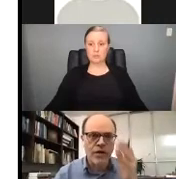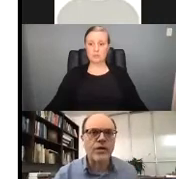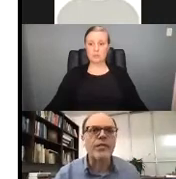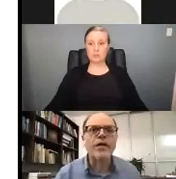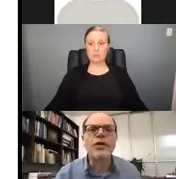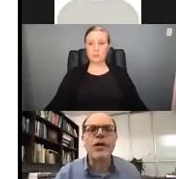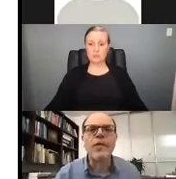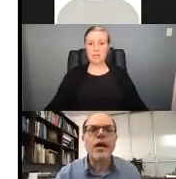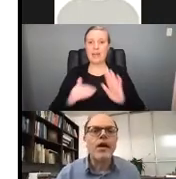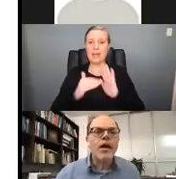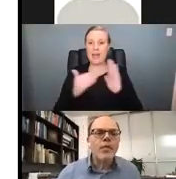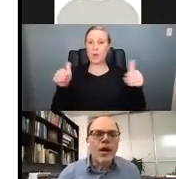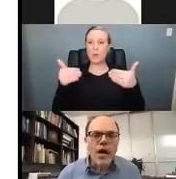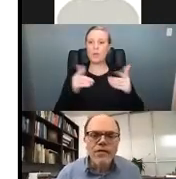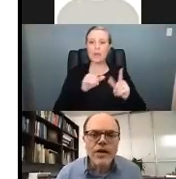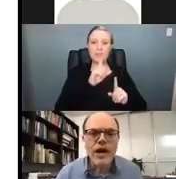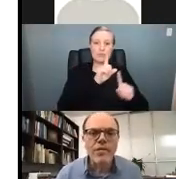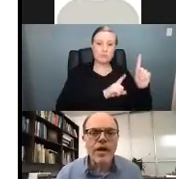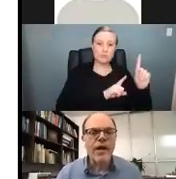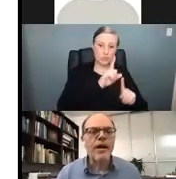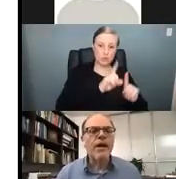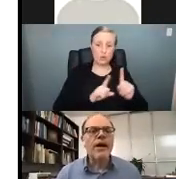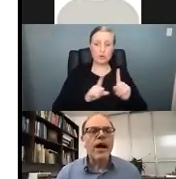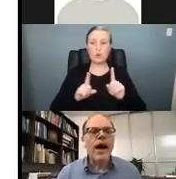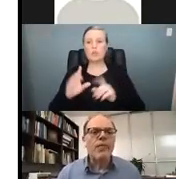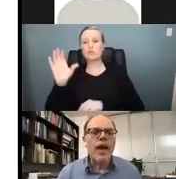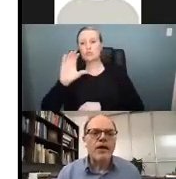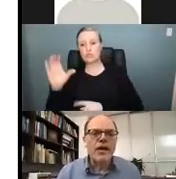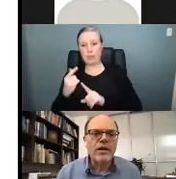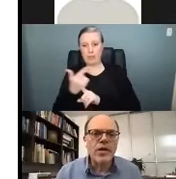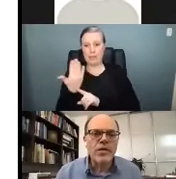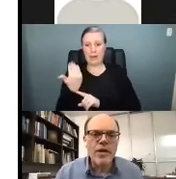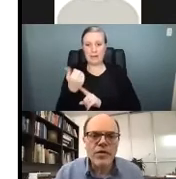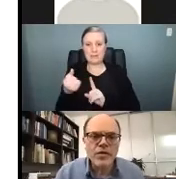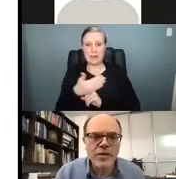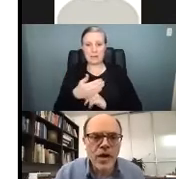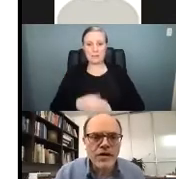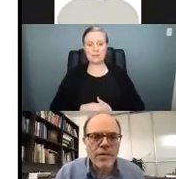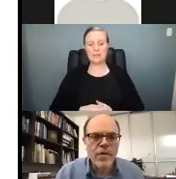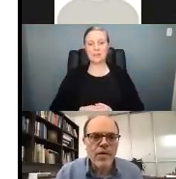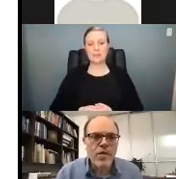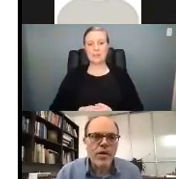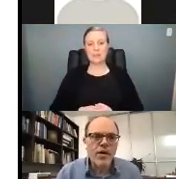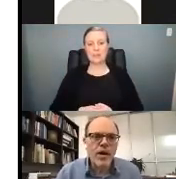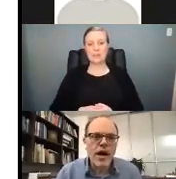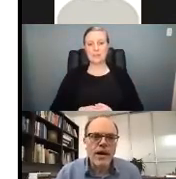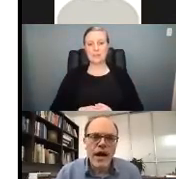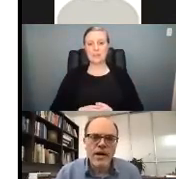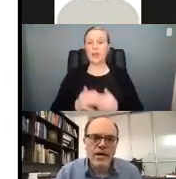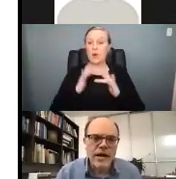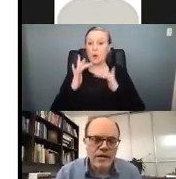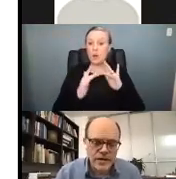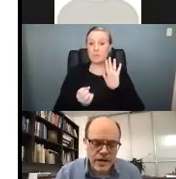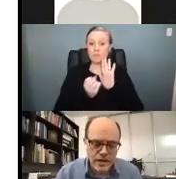and Metro, but I'll finish up there. We've got a summary report online. And as I've said,